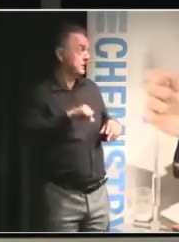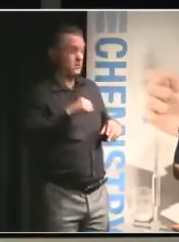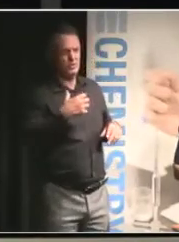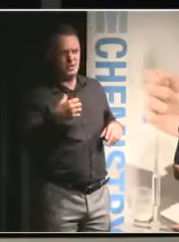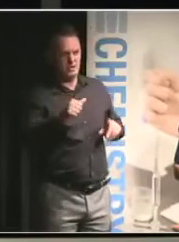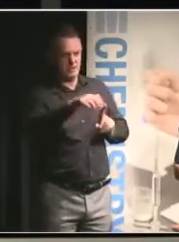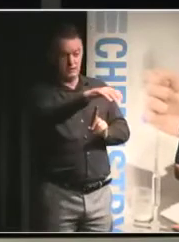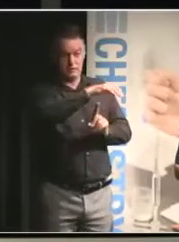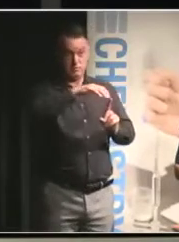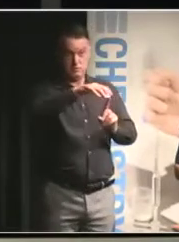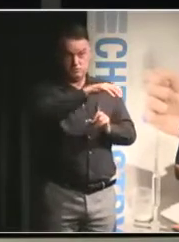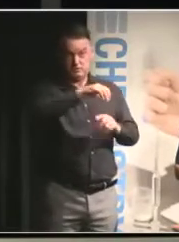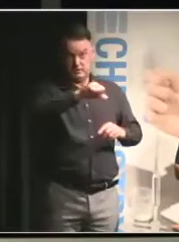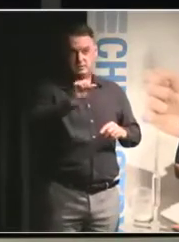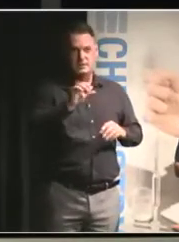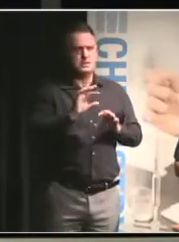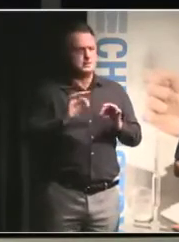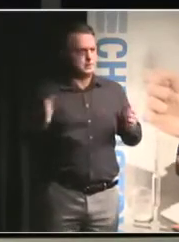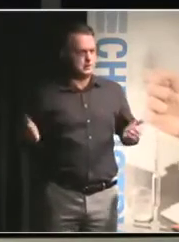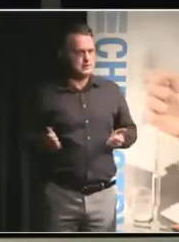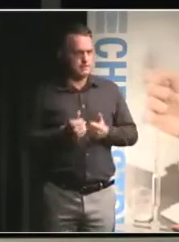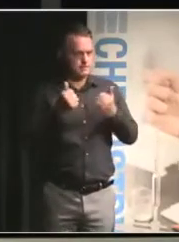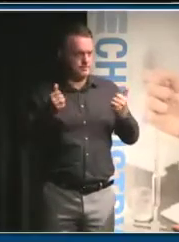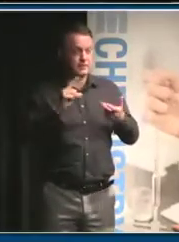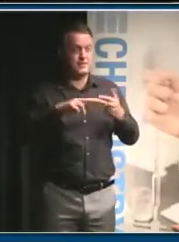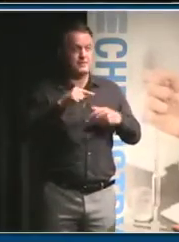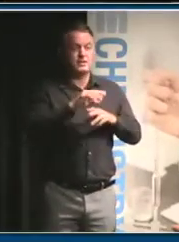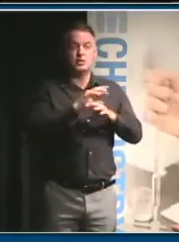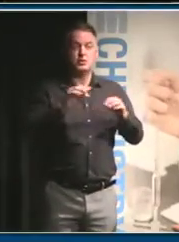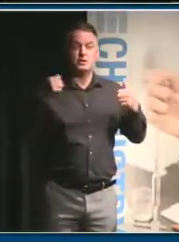component to it but that's not enough. If it's not successful in the market